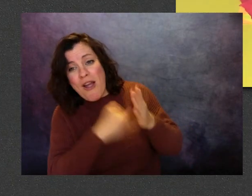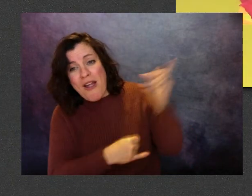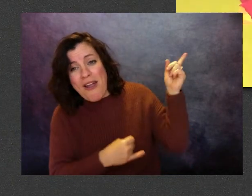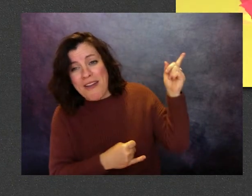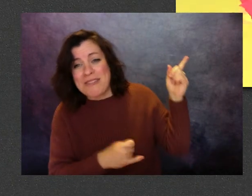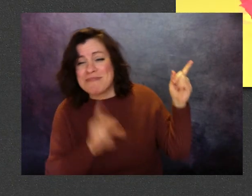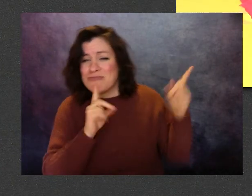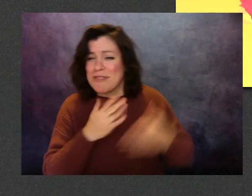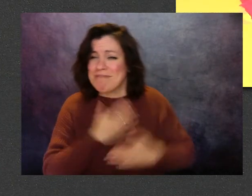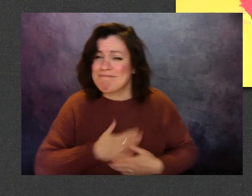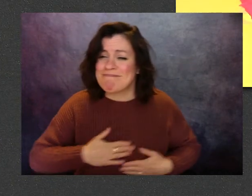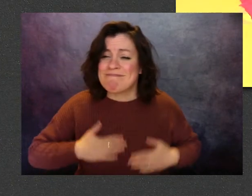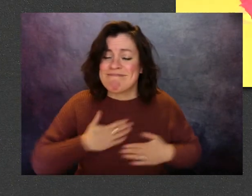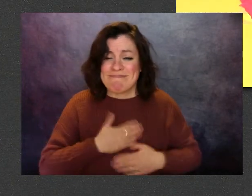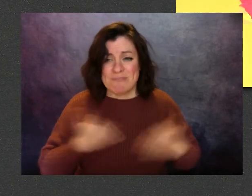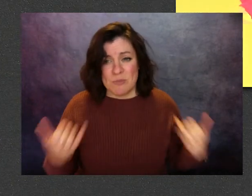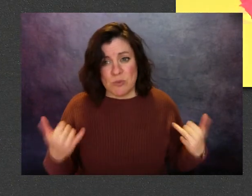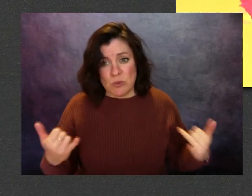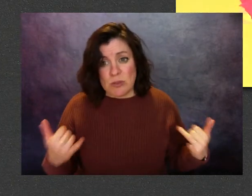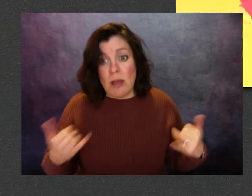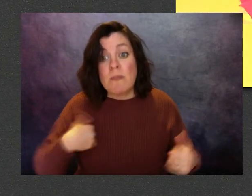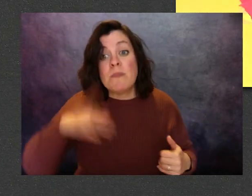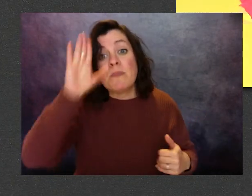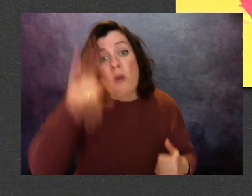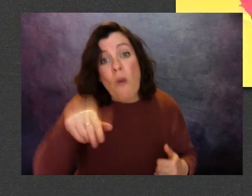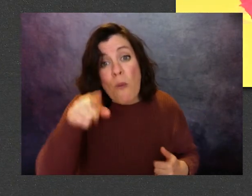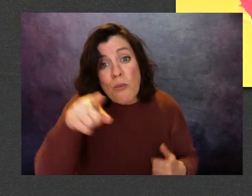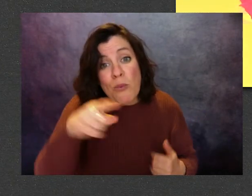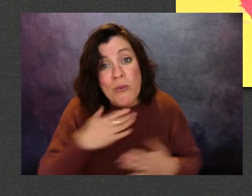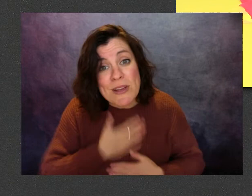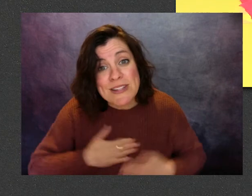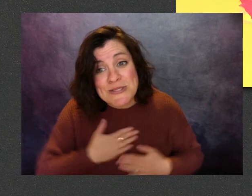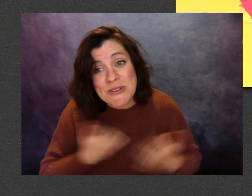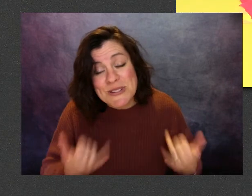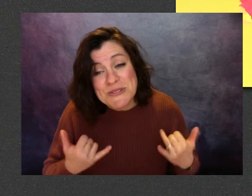I hope that you all had a great day with me because I had a